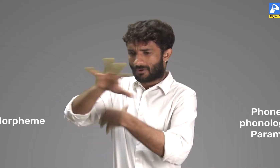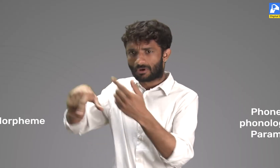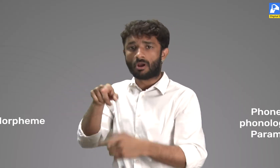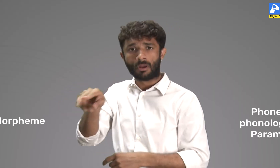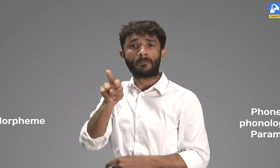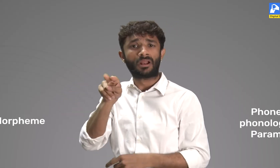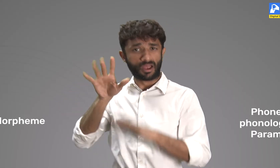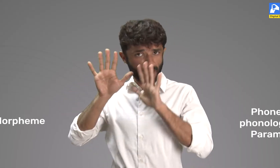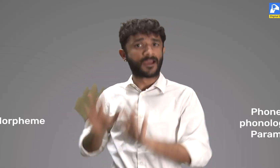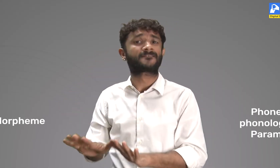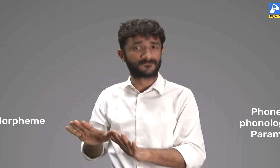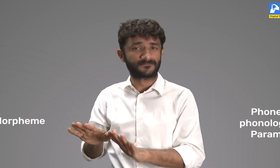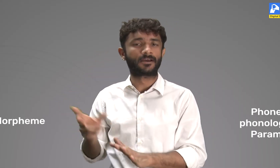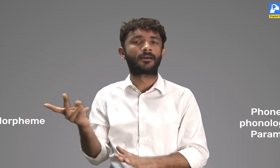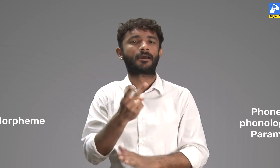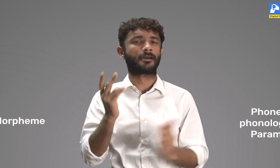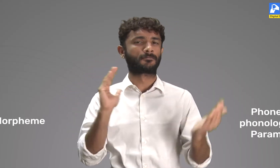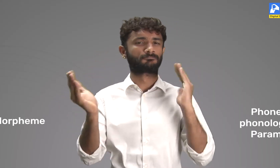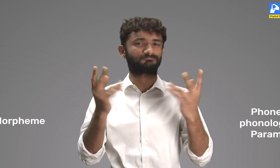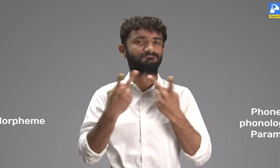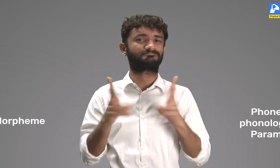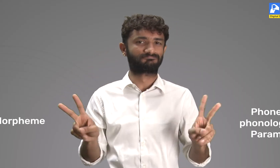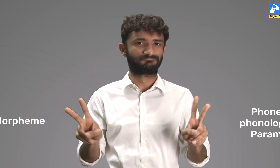they become meaningful.